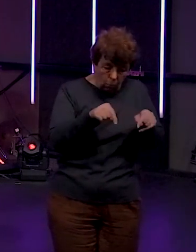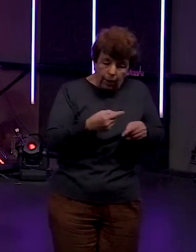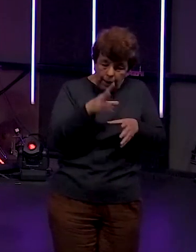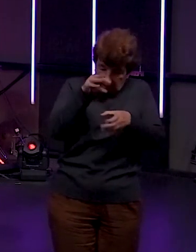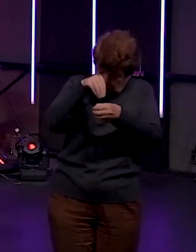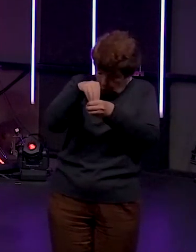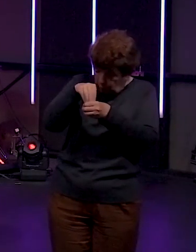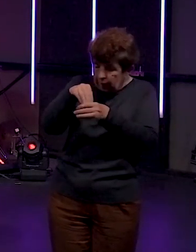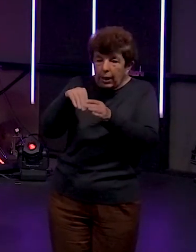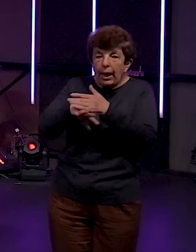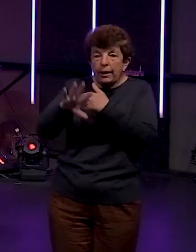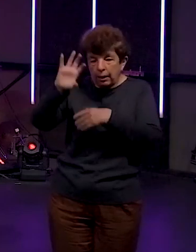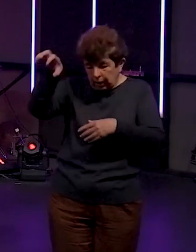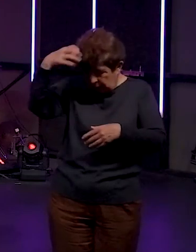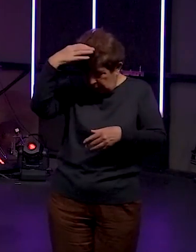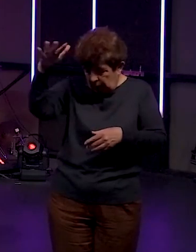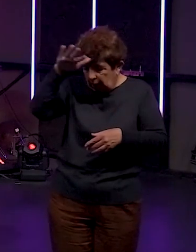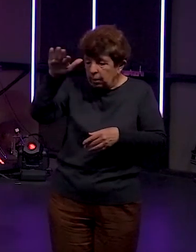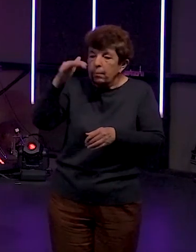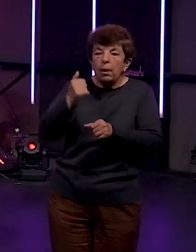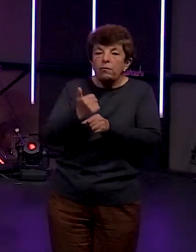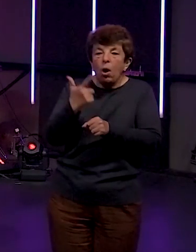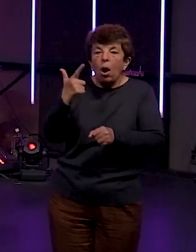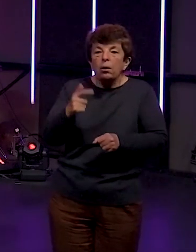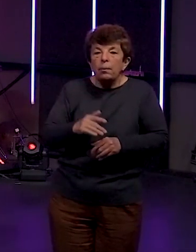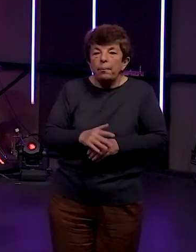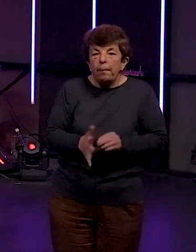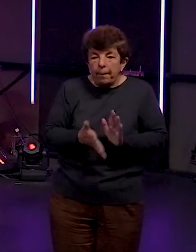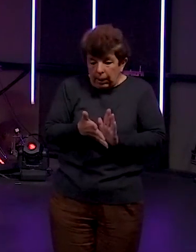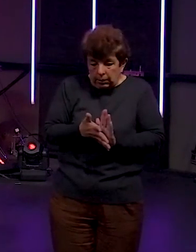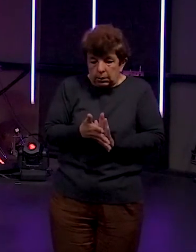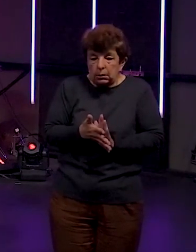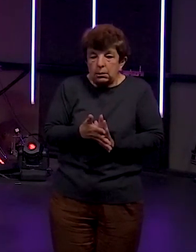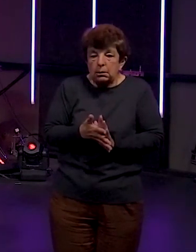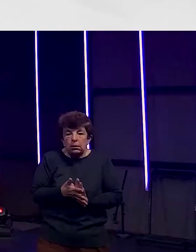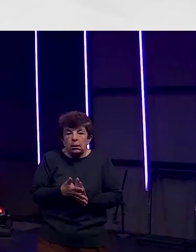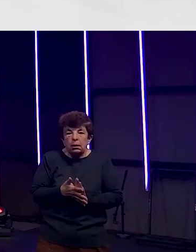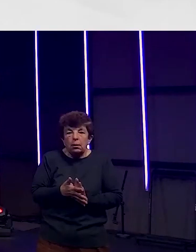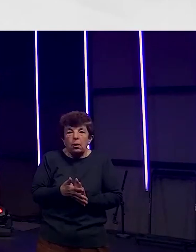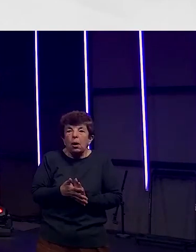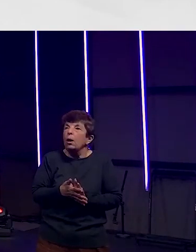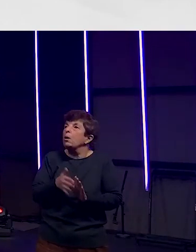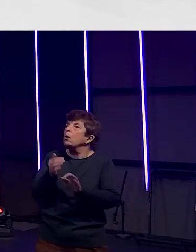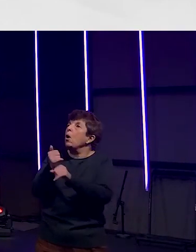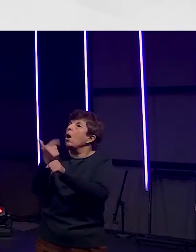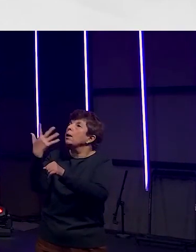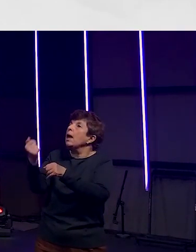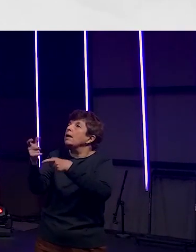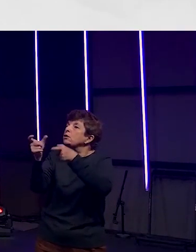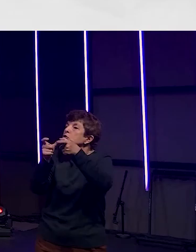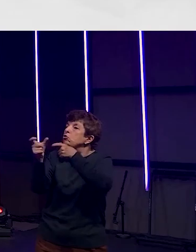the kingdom of God we're talking about God having control over our lives about